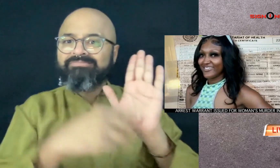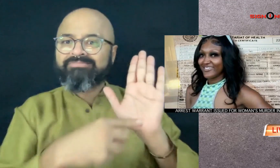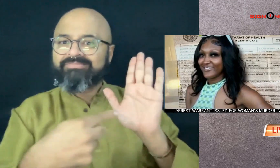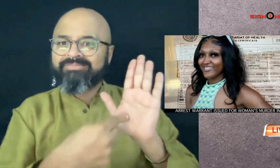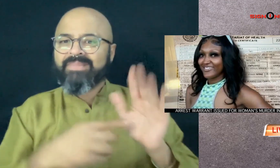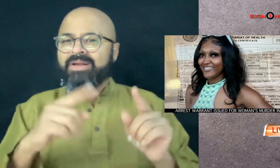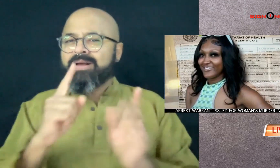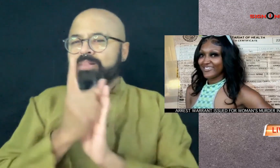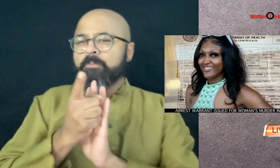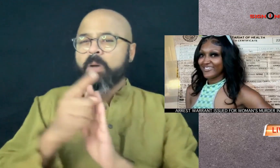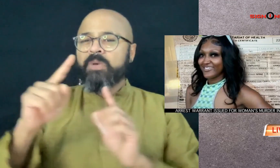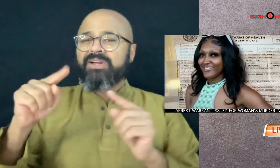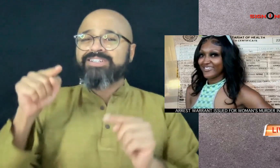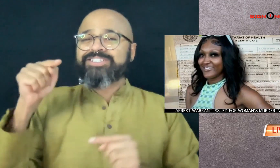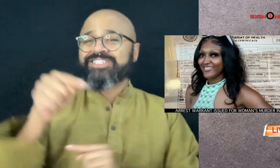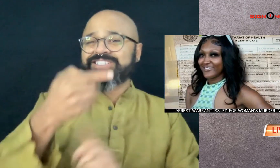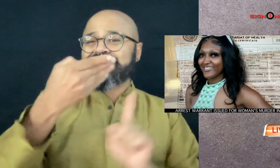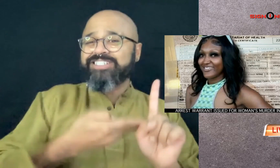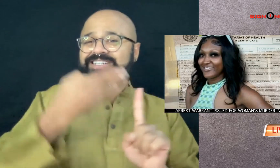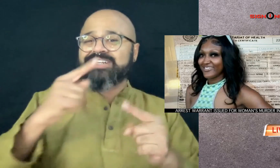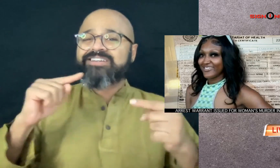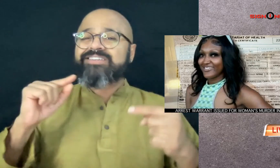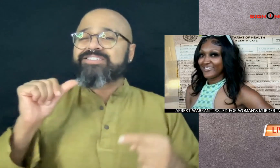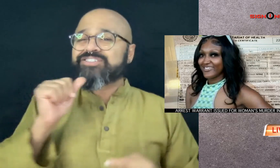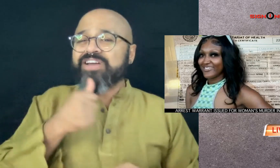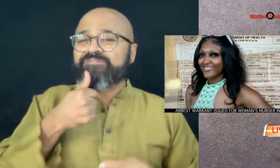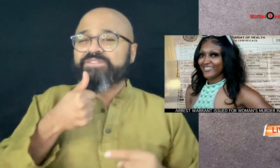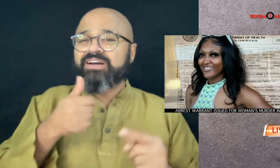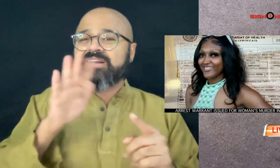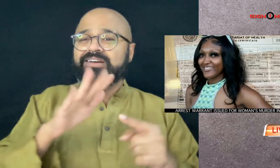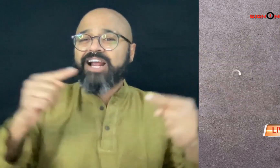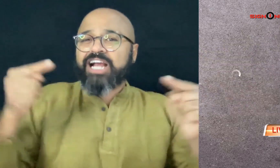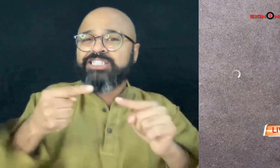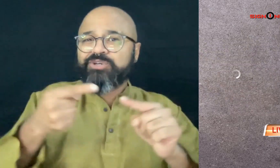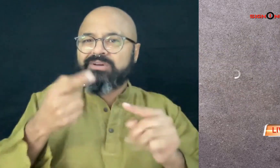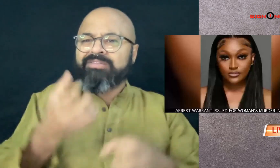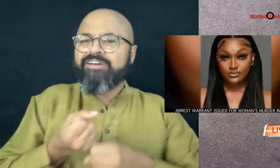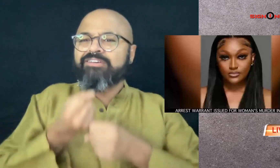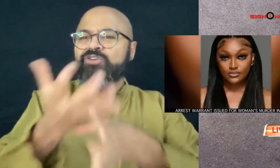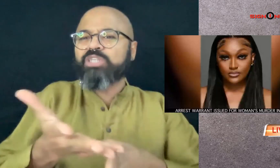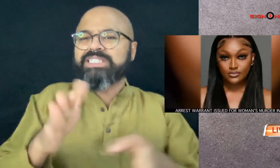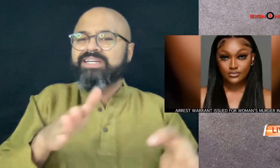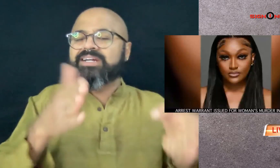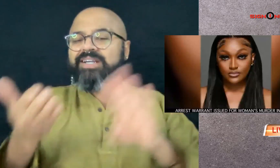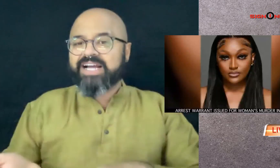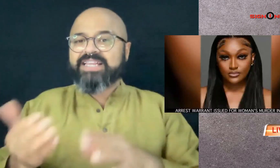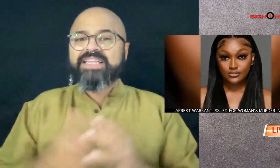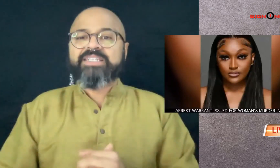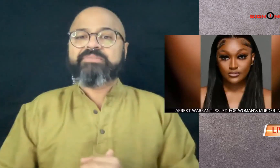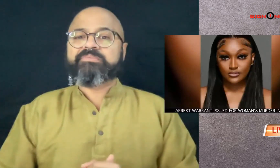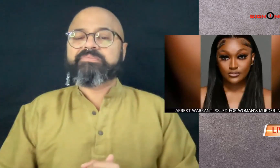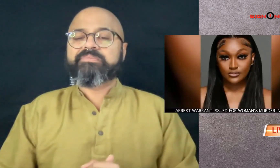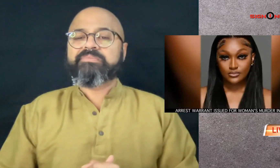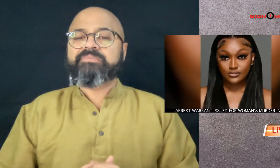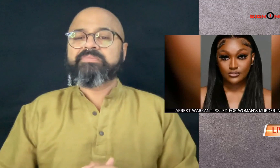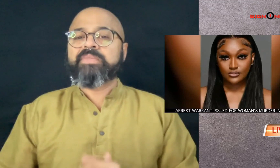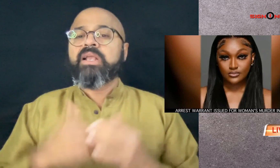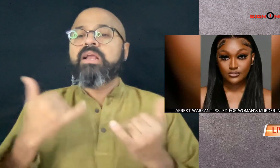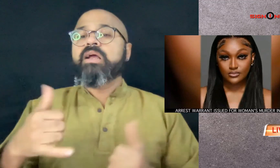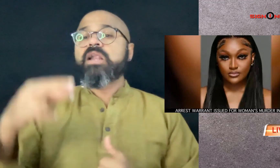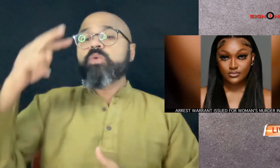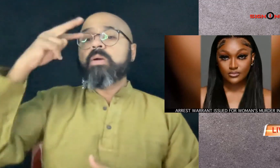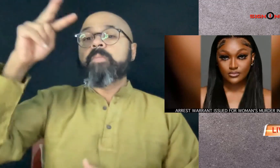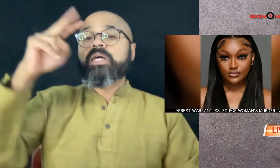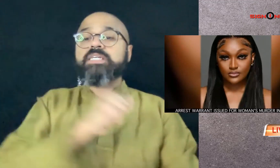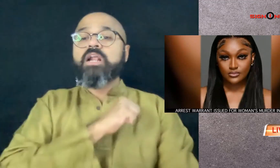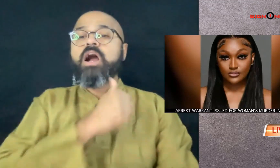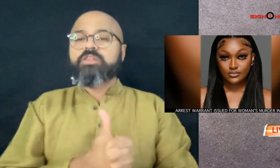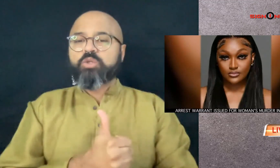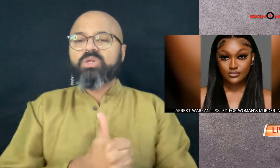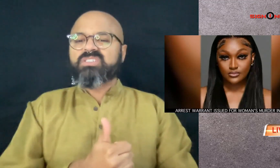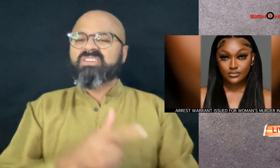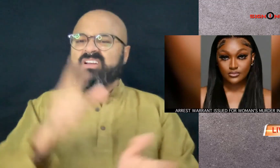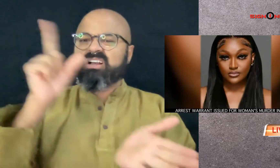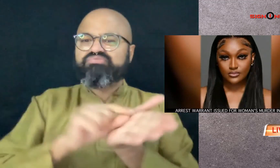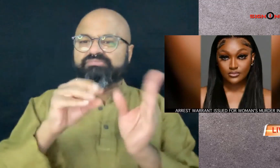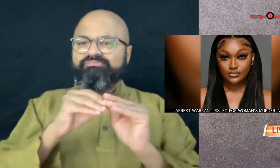it depicts the moment she suffered her fatal injuries now Mexican authorities have issued